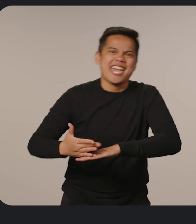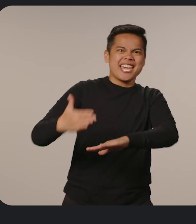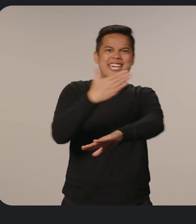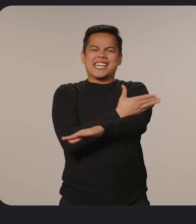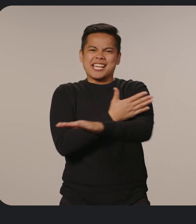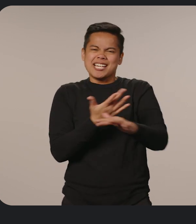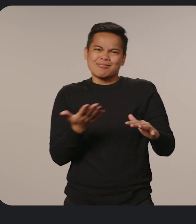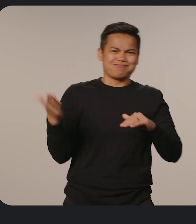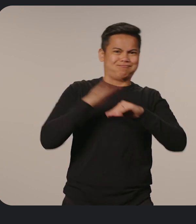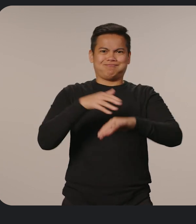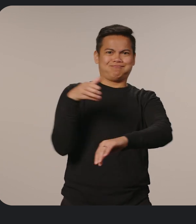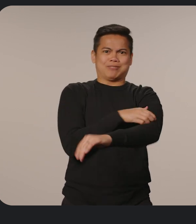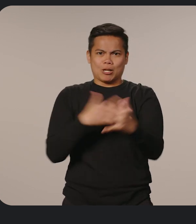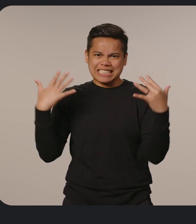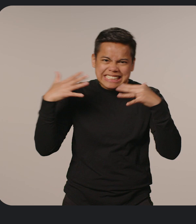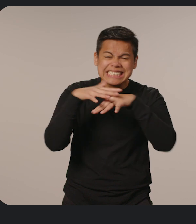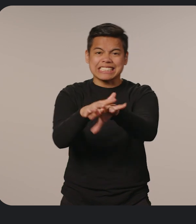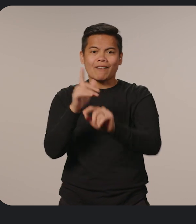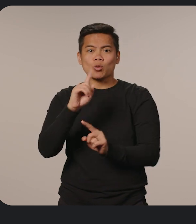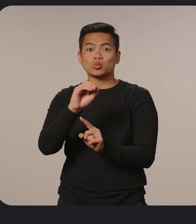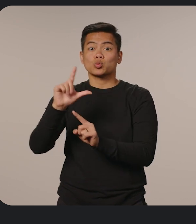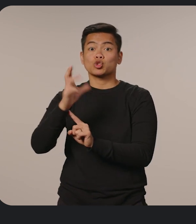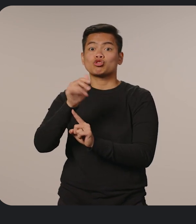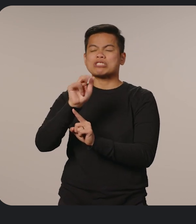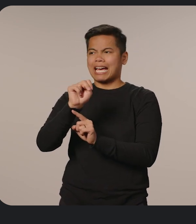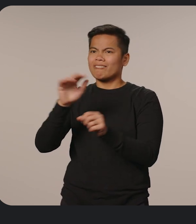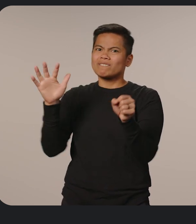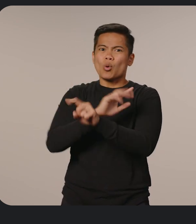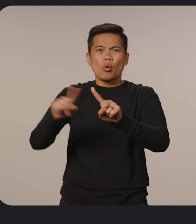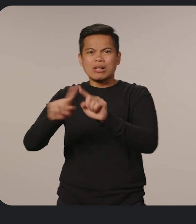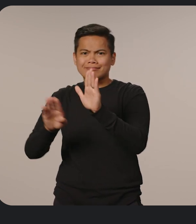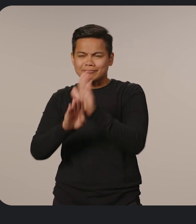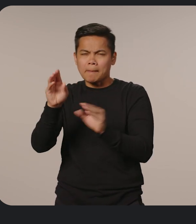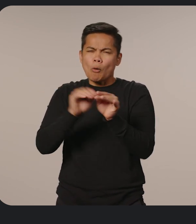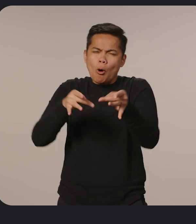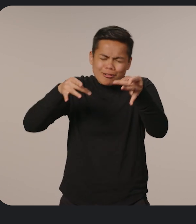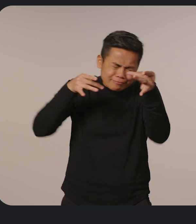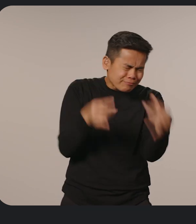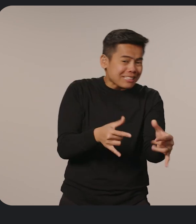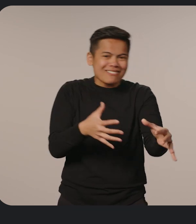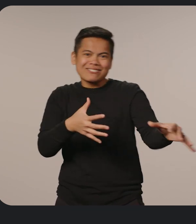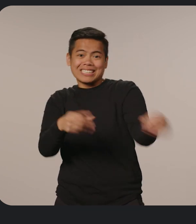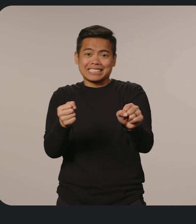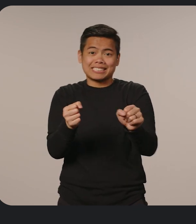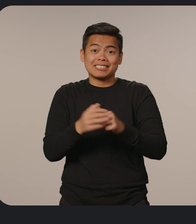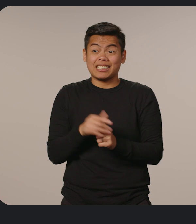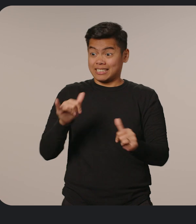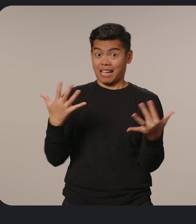share how we're strengthening our infrastructure and improving integration across our tool chain to make full stack